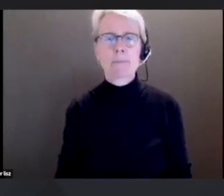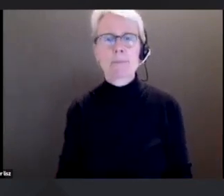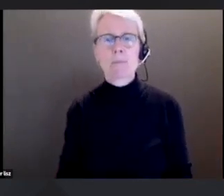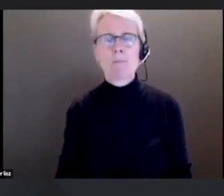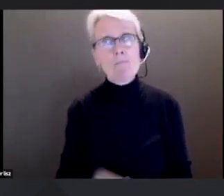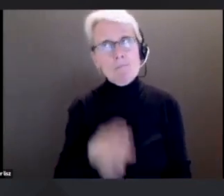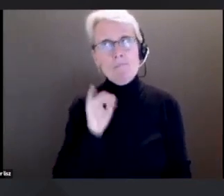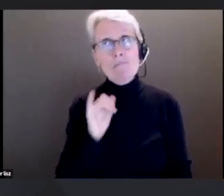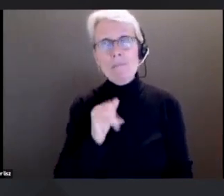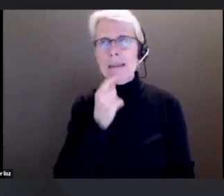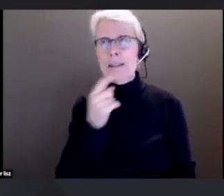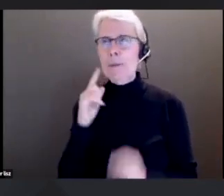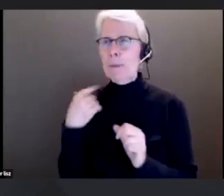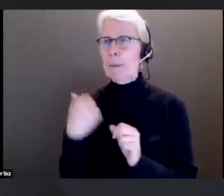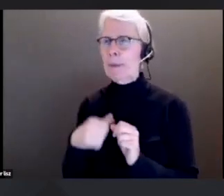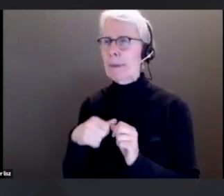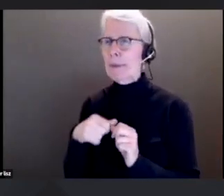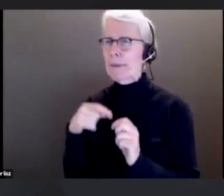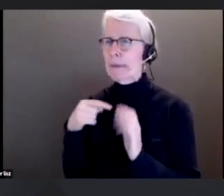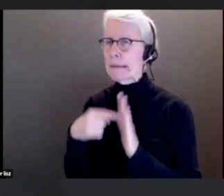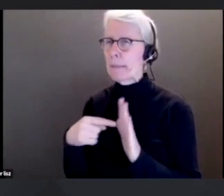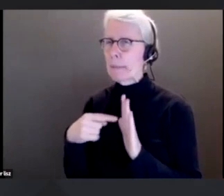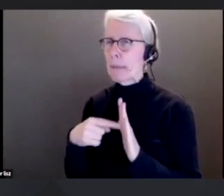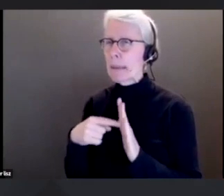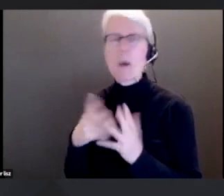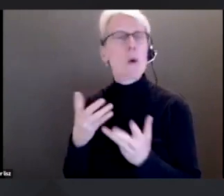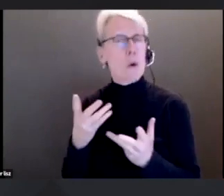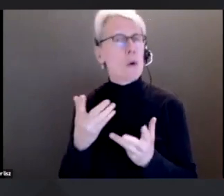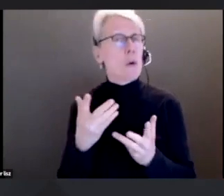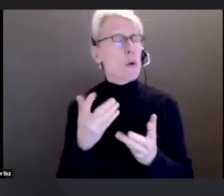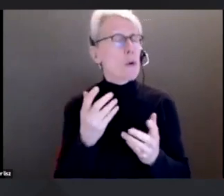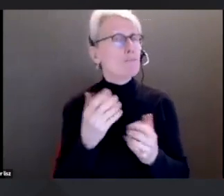Actually the young lady that we had hired that's working in the bakery,